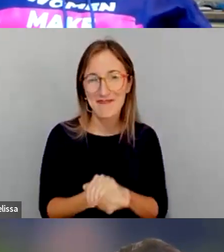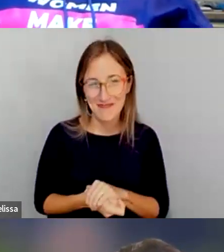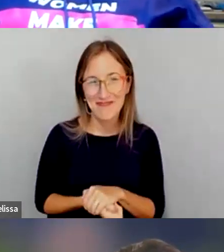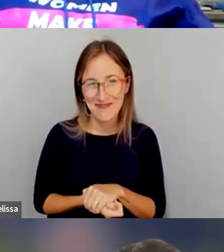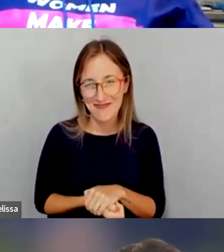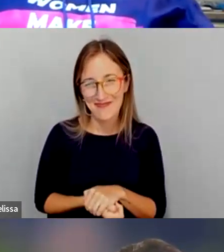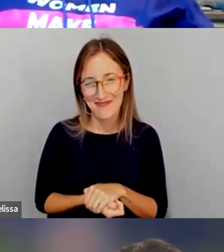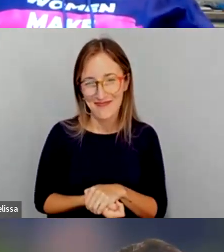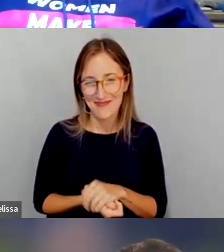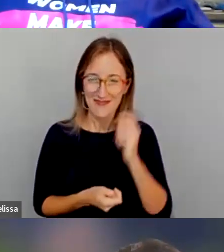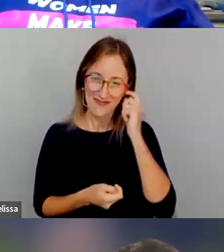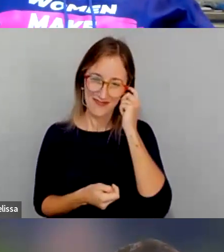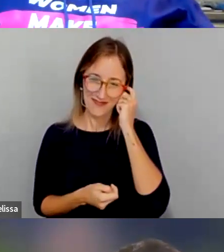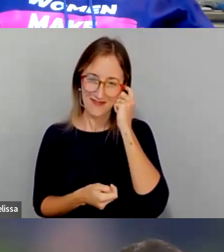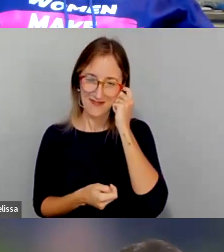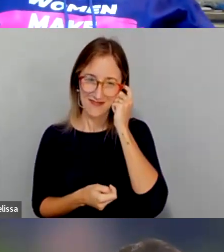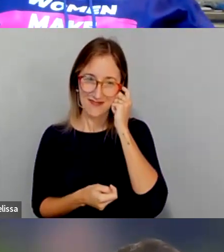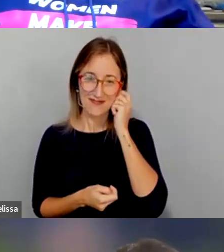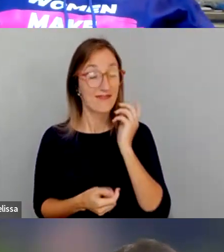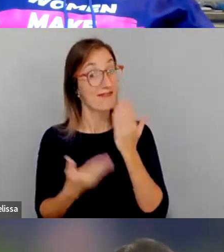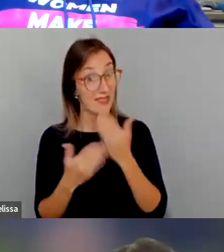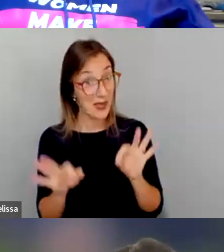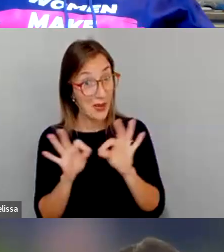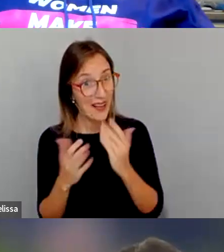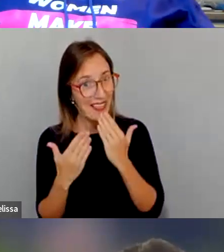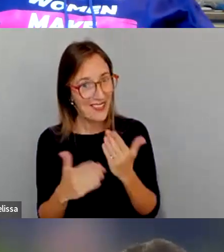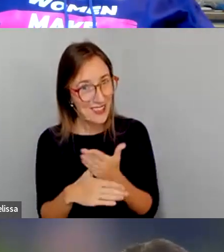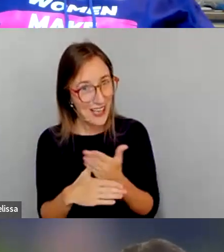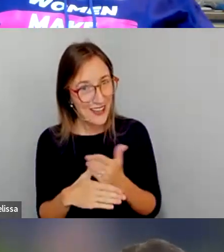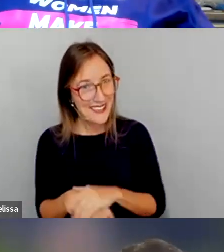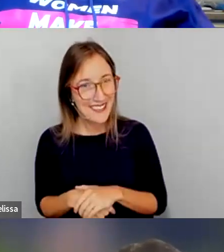started practicing that and Halloween came before the holiday I'm excited